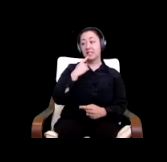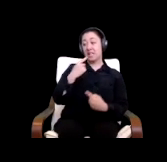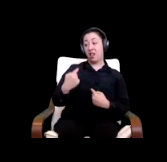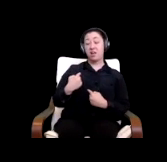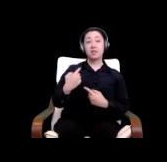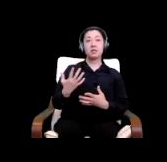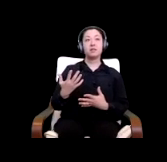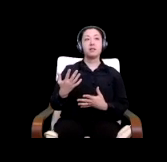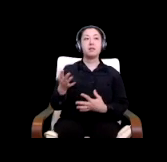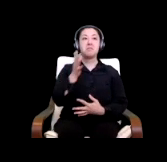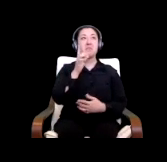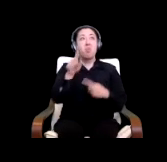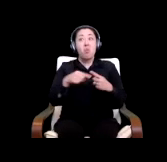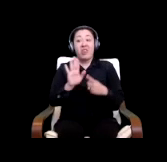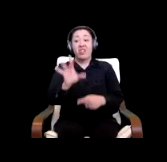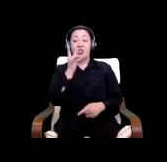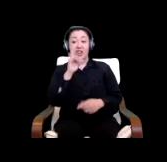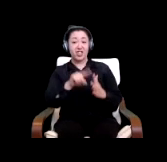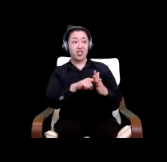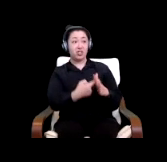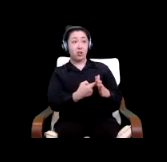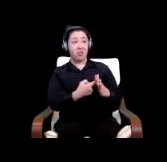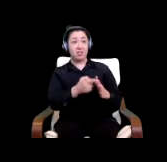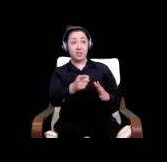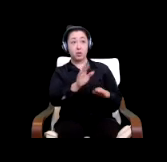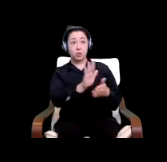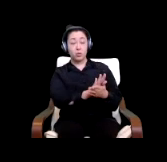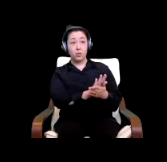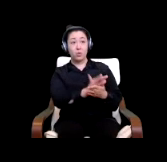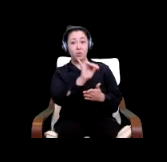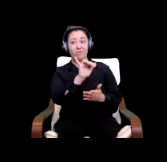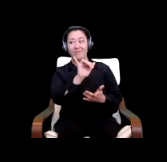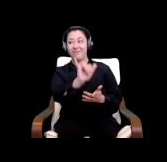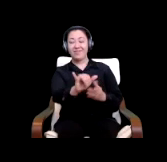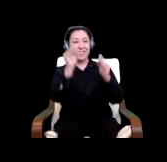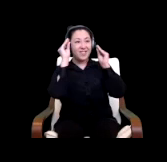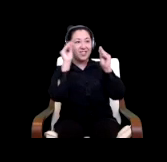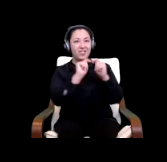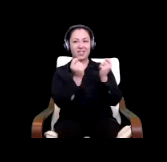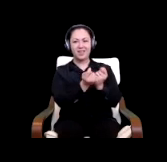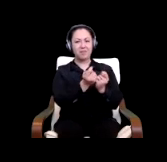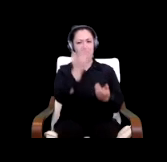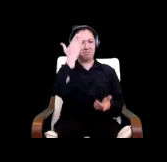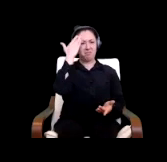school, the team is never heard of CHARGE. Sometimes they feel like they have to completely